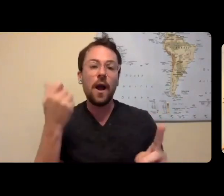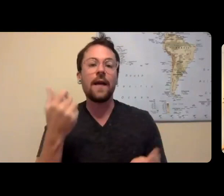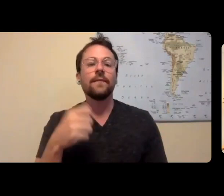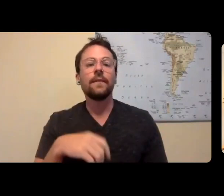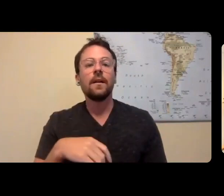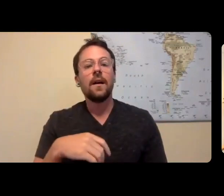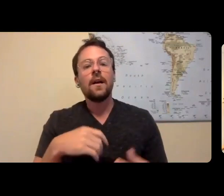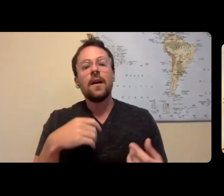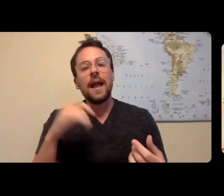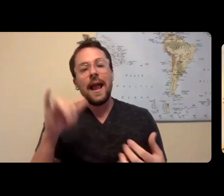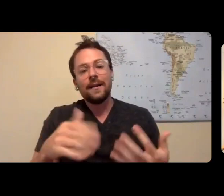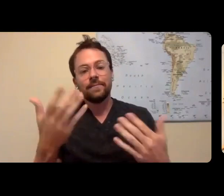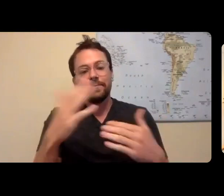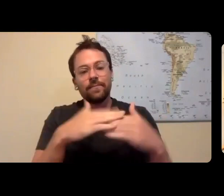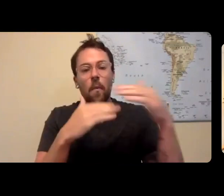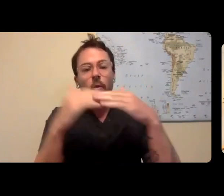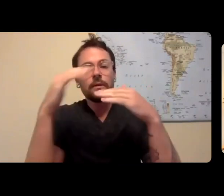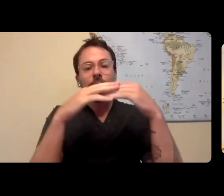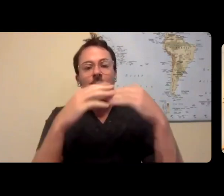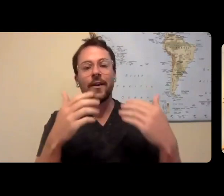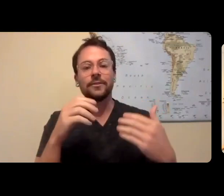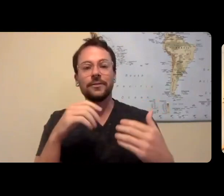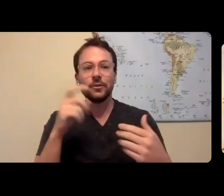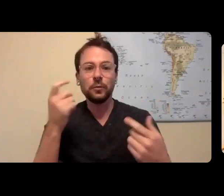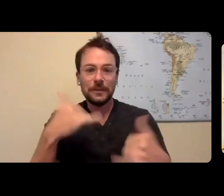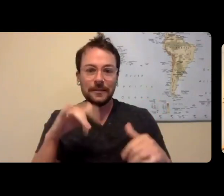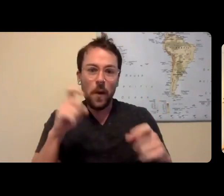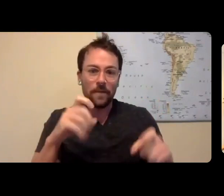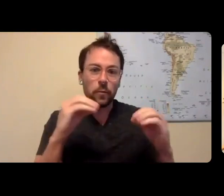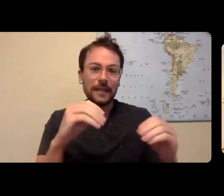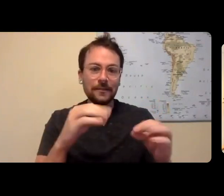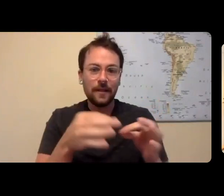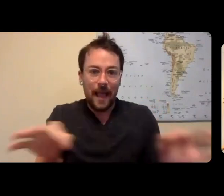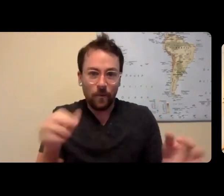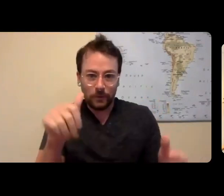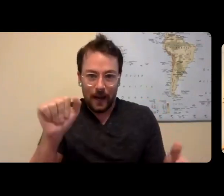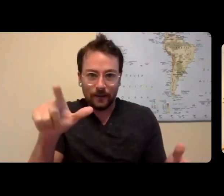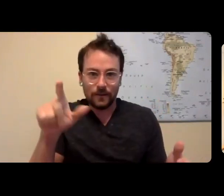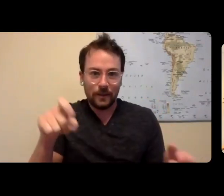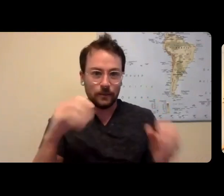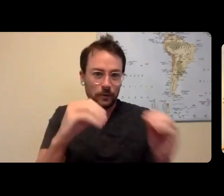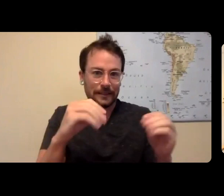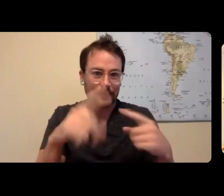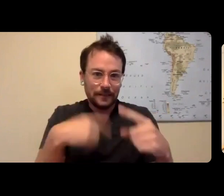Say if they're the age of five and they have been language deprived, we can use other resources